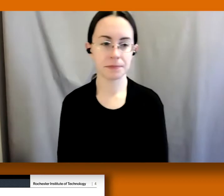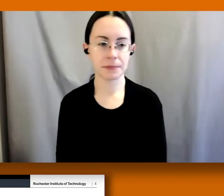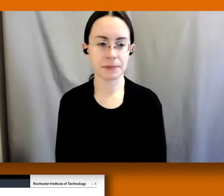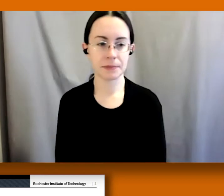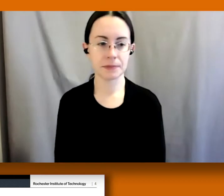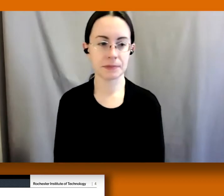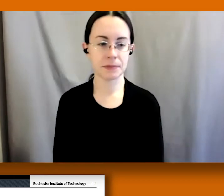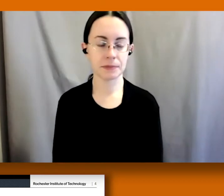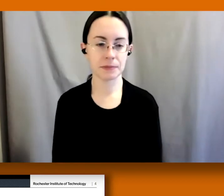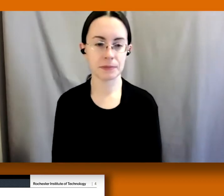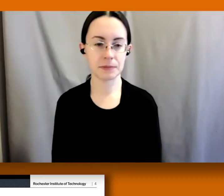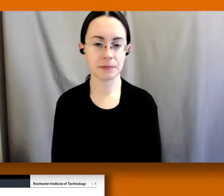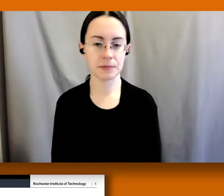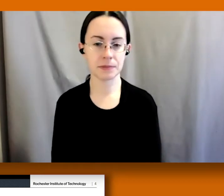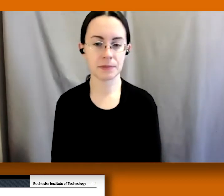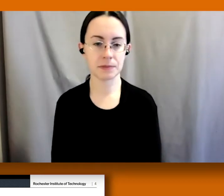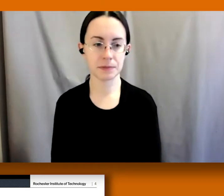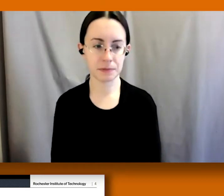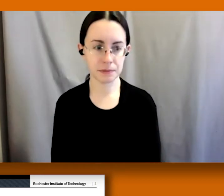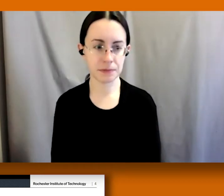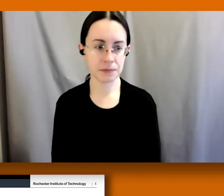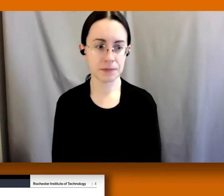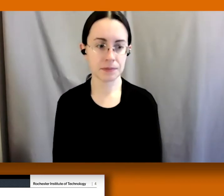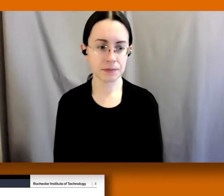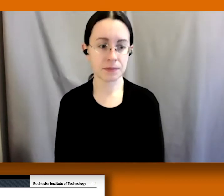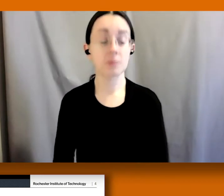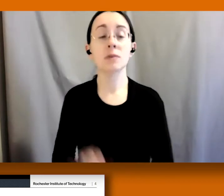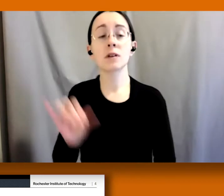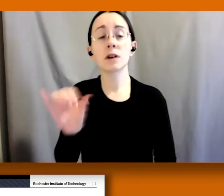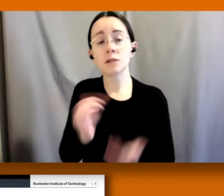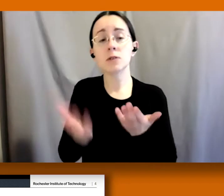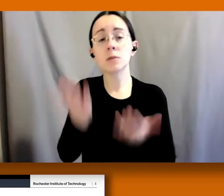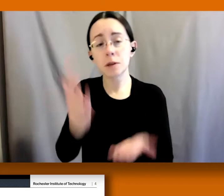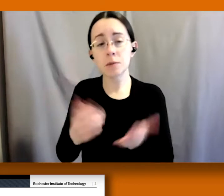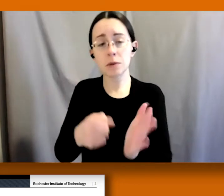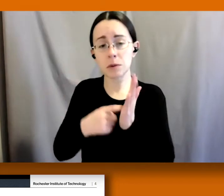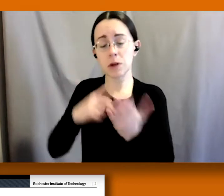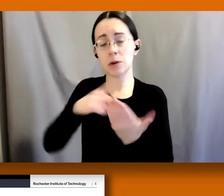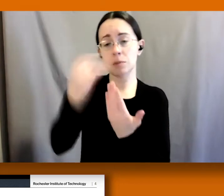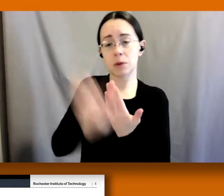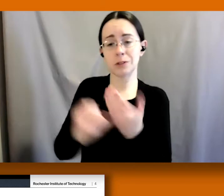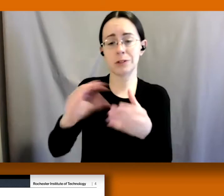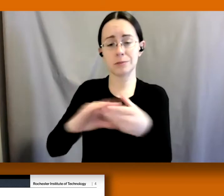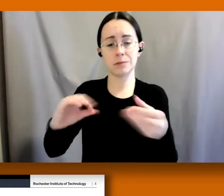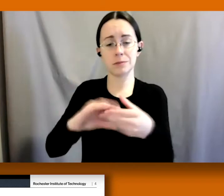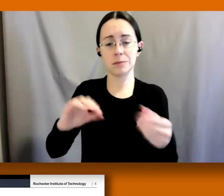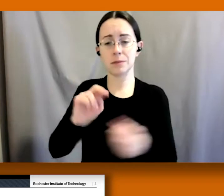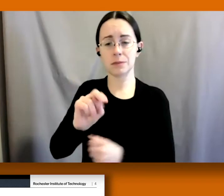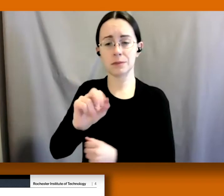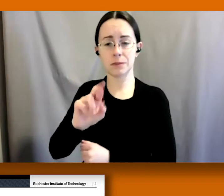There may be, uh, project narrative requirements as well. Most of the time, I will focus on budget ones,